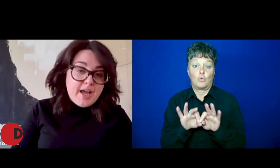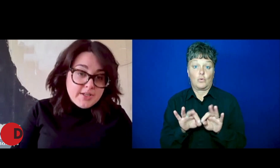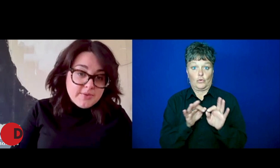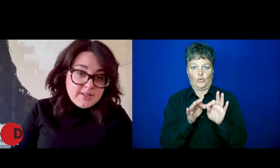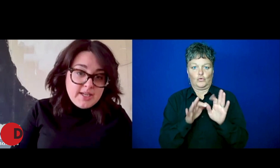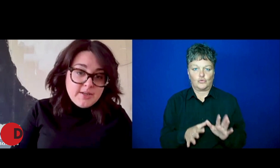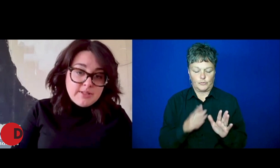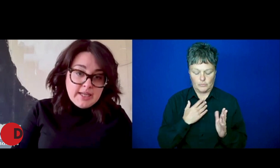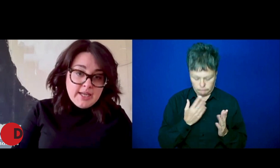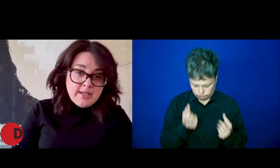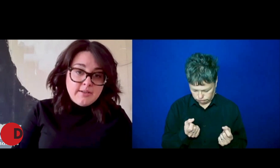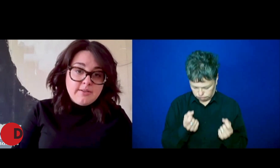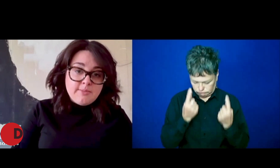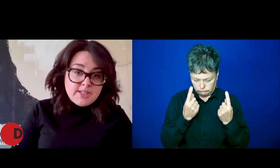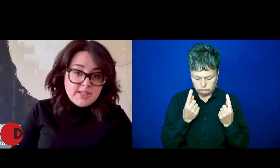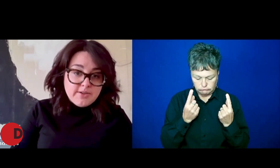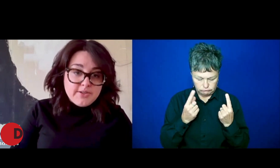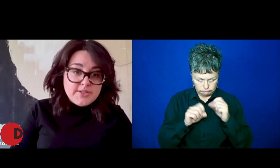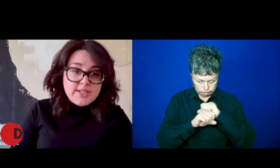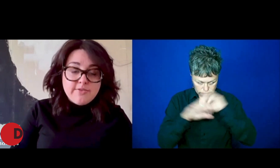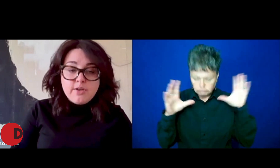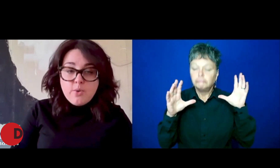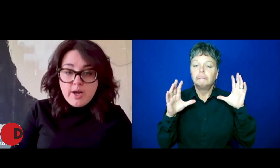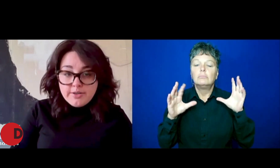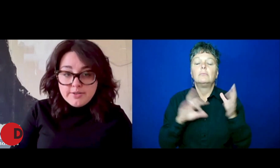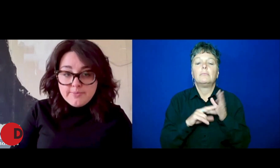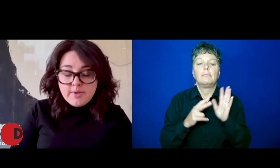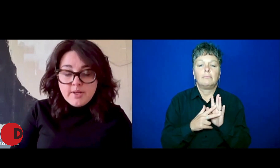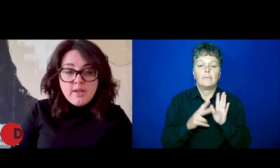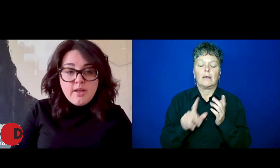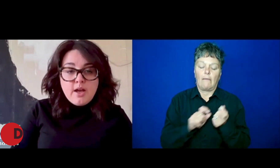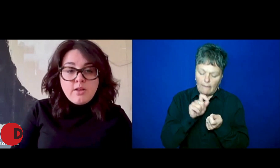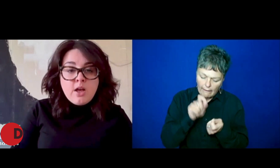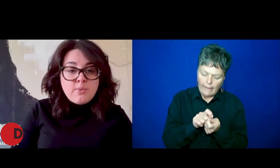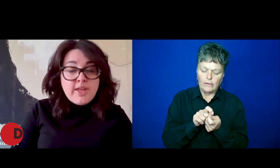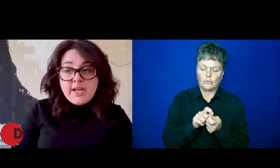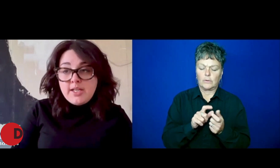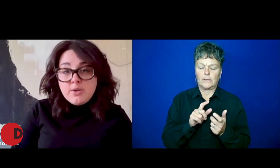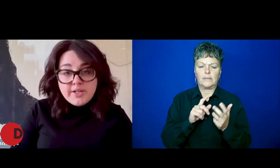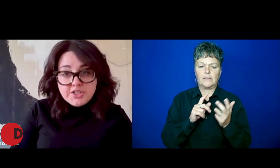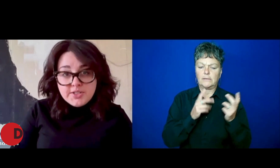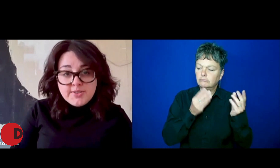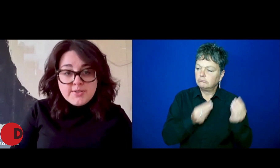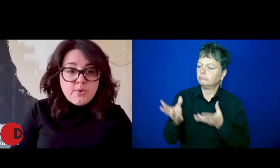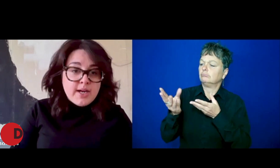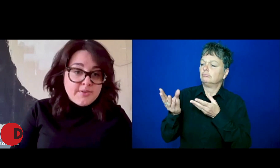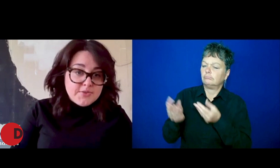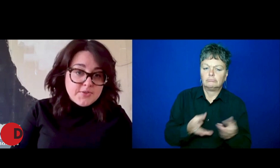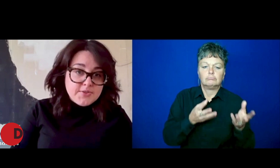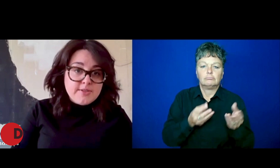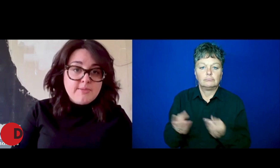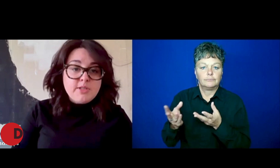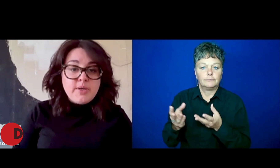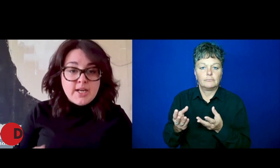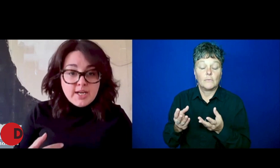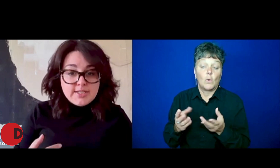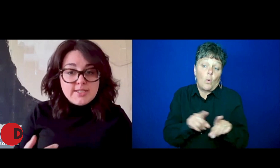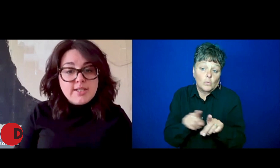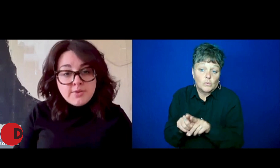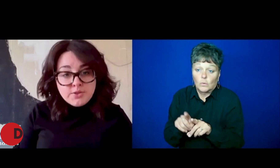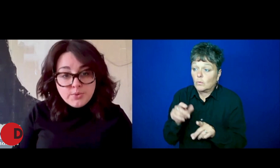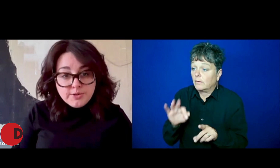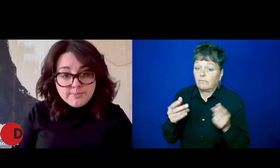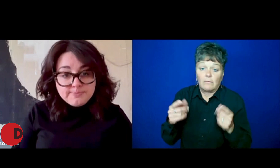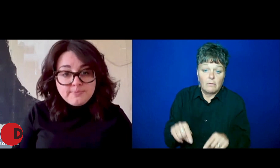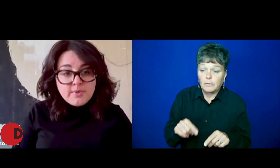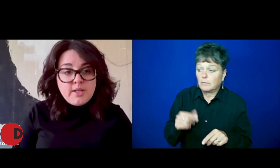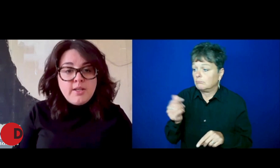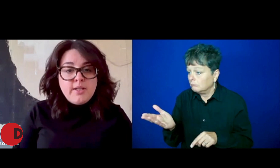or aspects of the questionnaire from Canadian Blood Services,